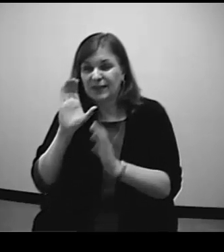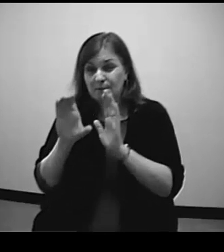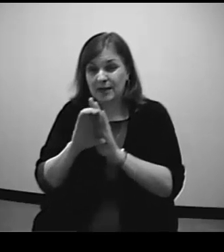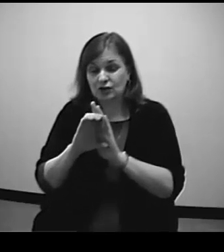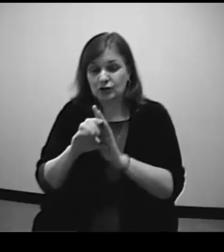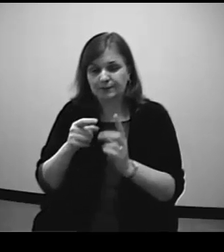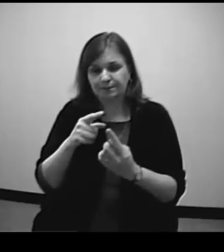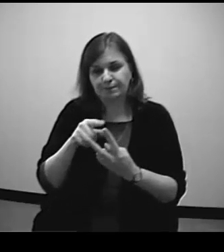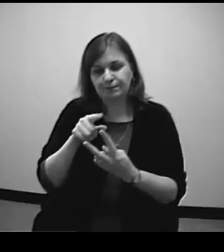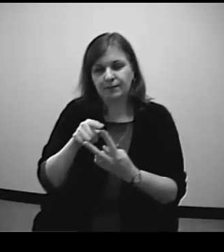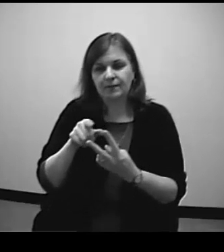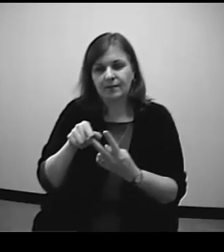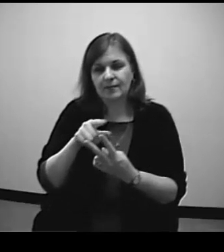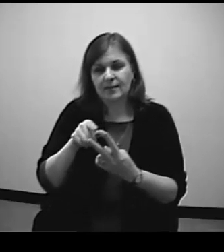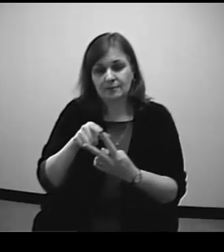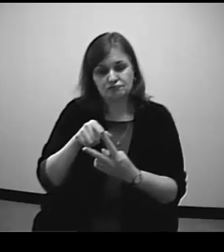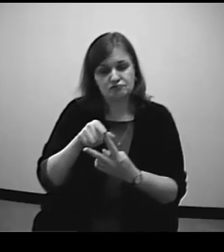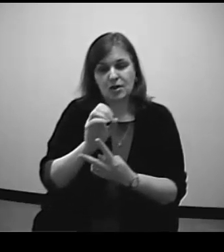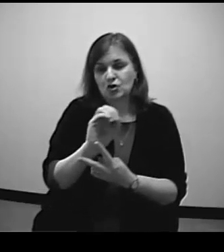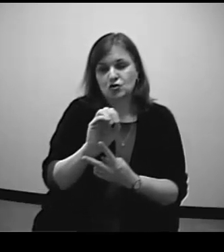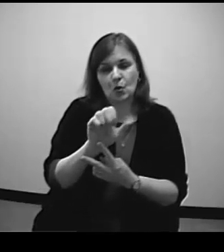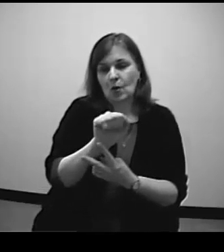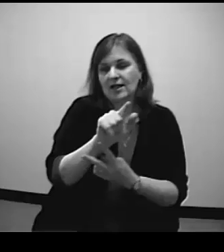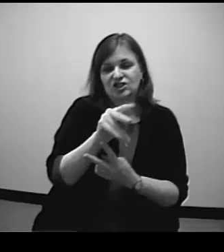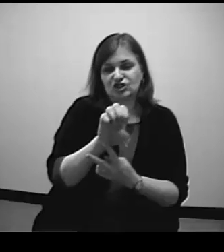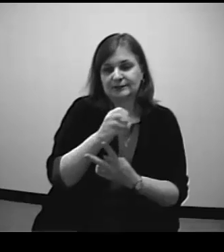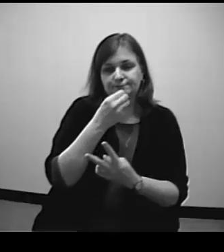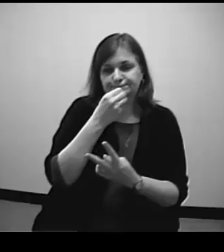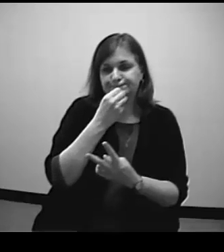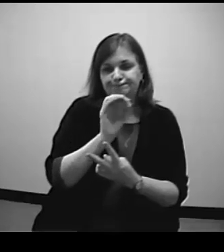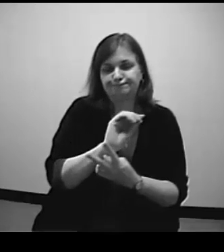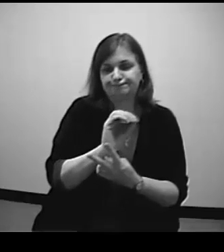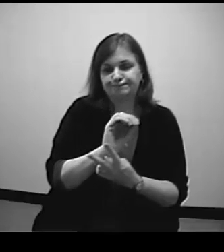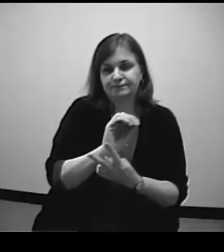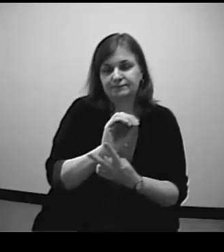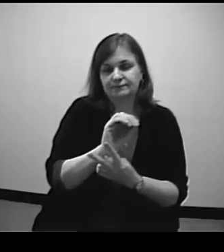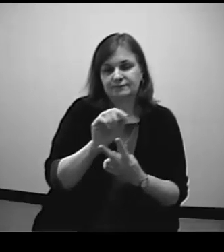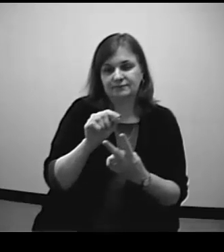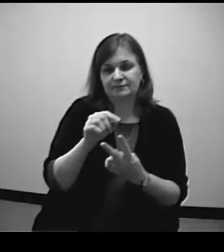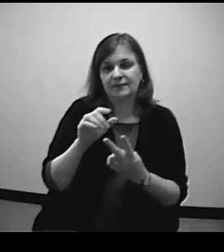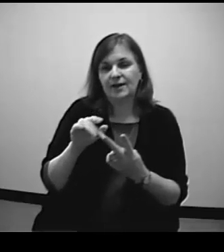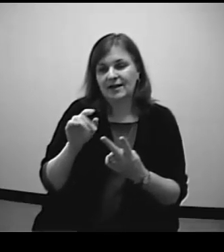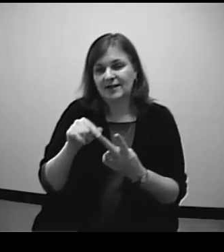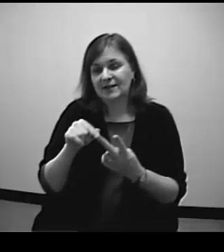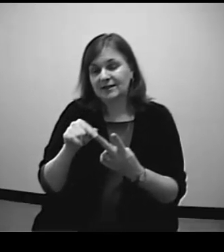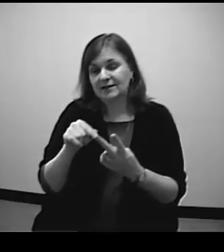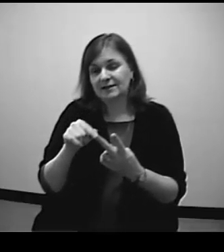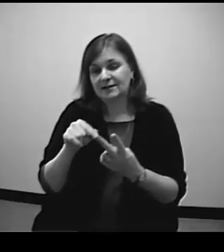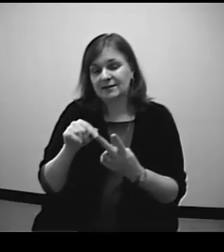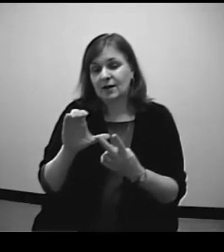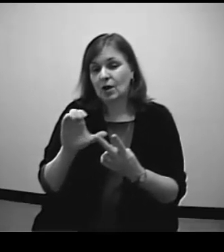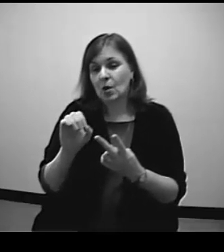this copepod - no algae this copepod - algae